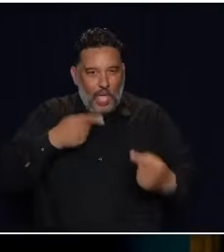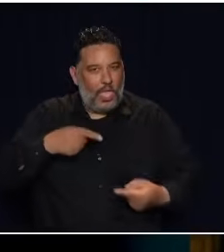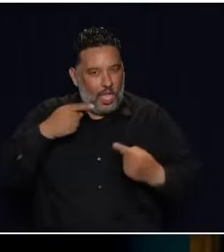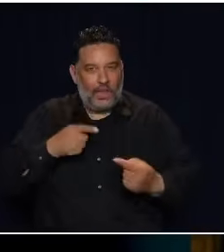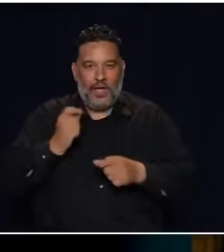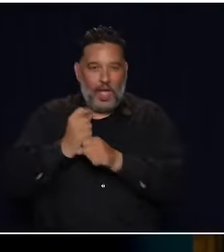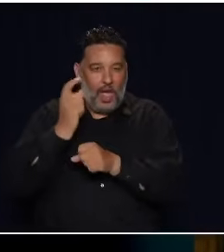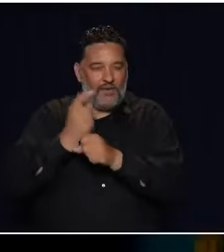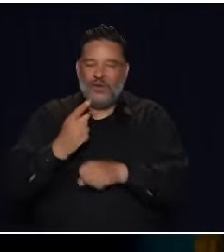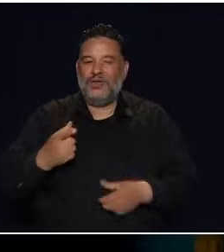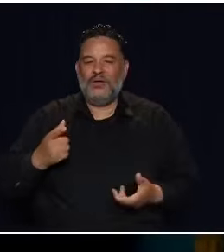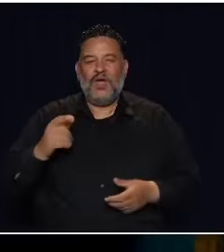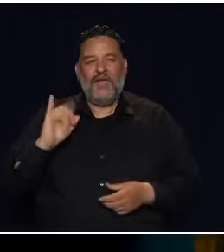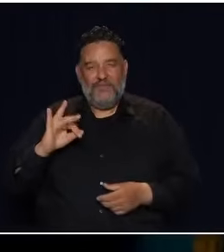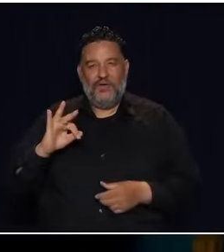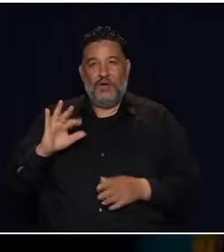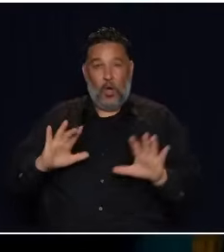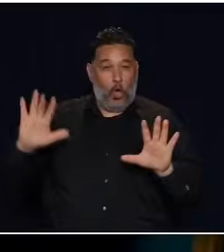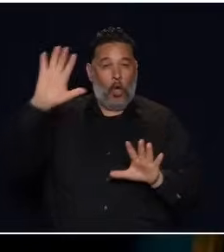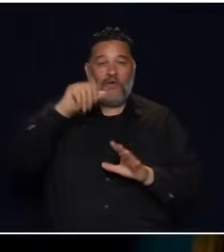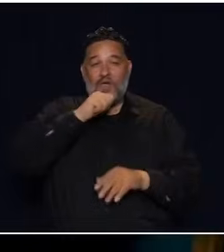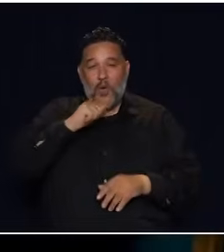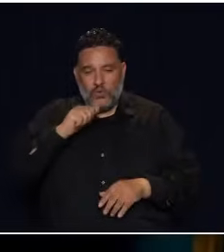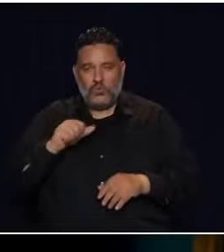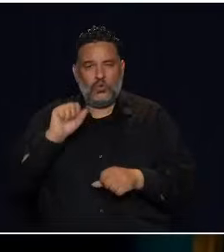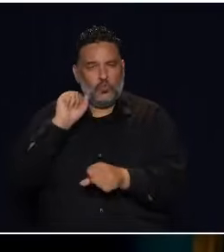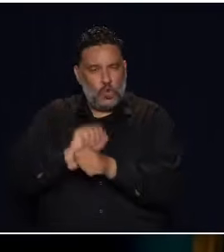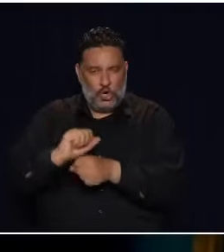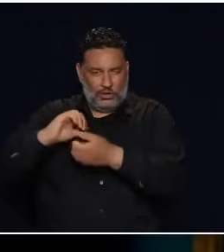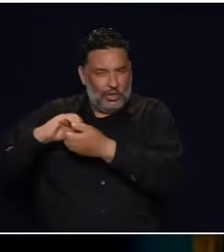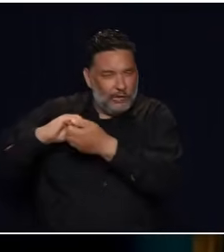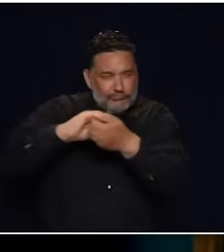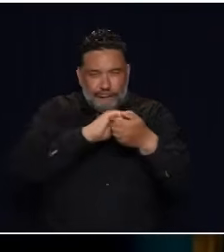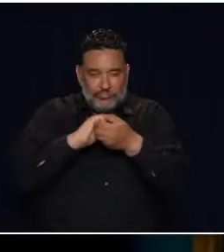I THINK IF WE CAN WORK TO, AS A